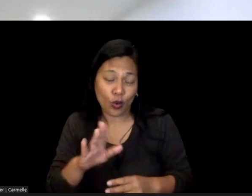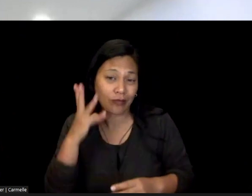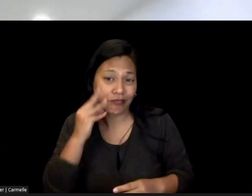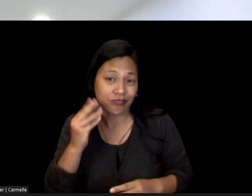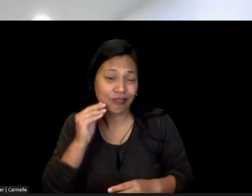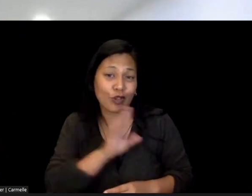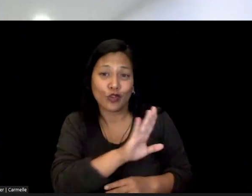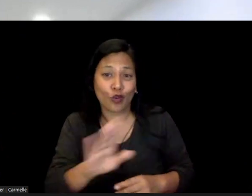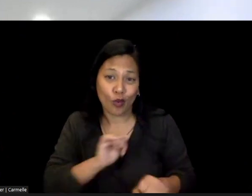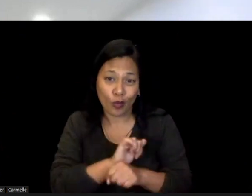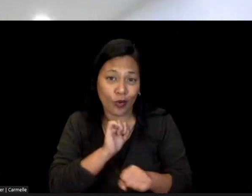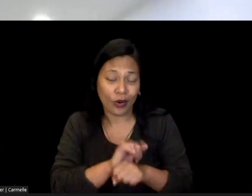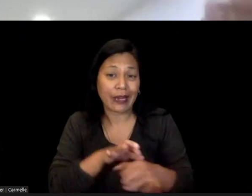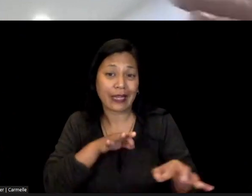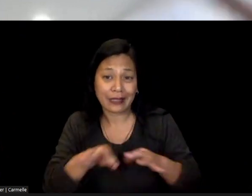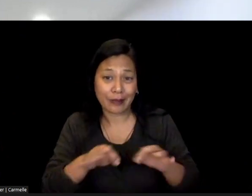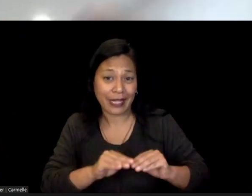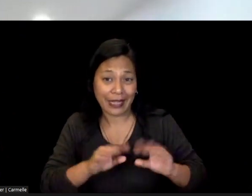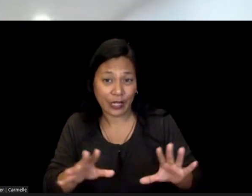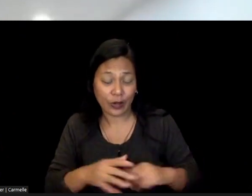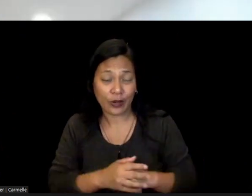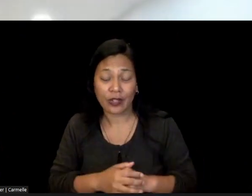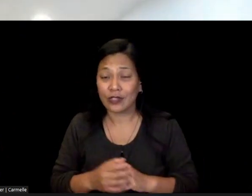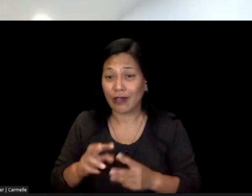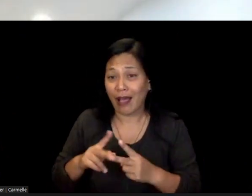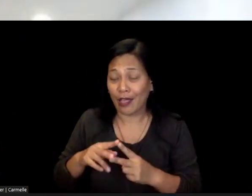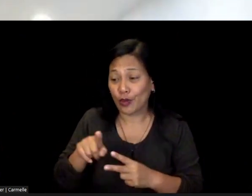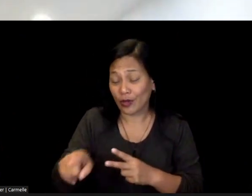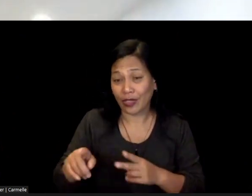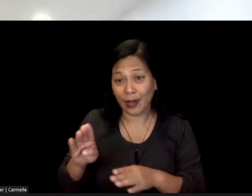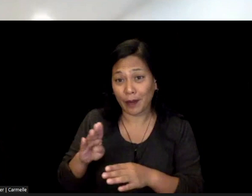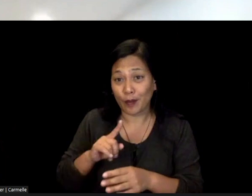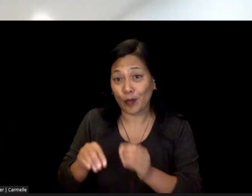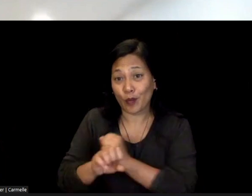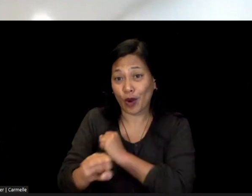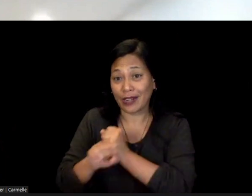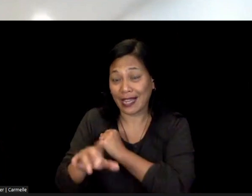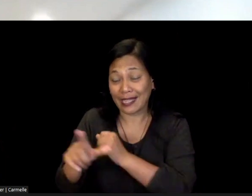We're not, we need to either have someone from the marketplace, say, I want to be in the business of this producer.